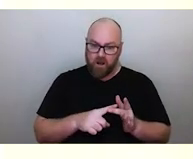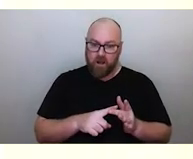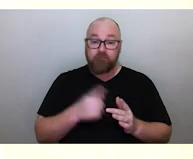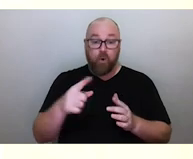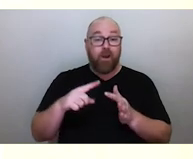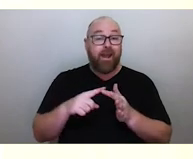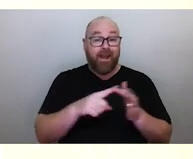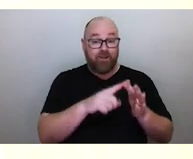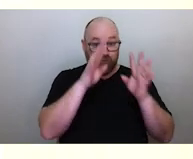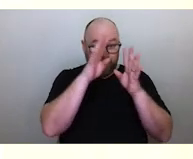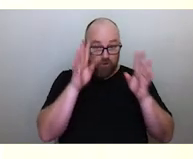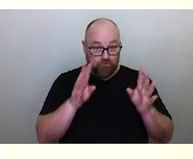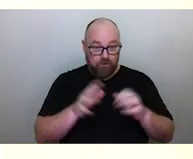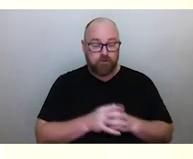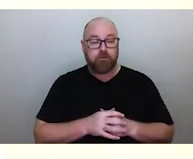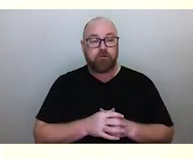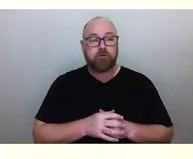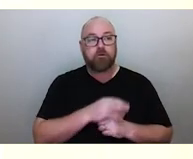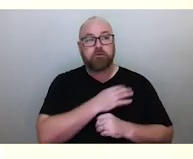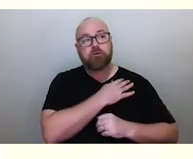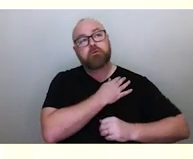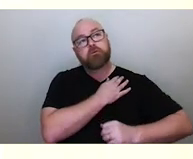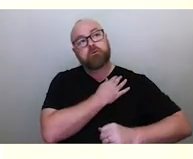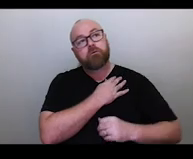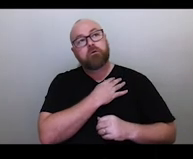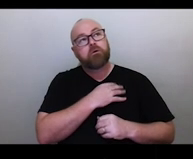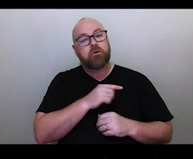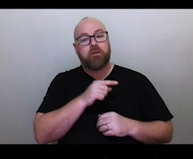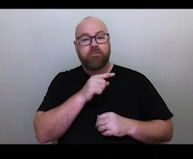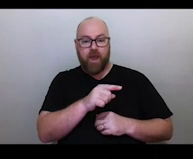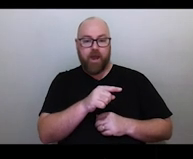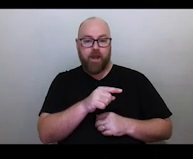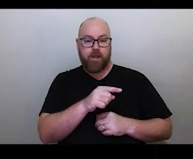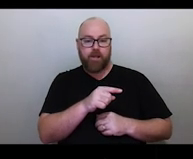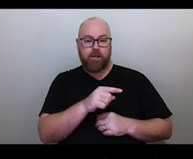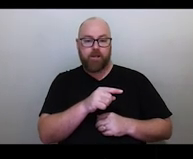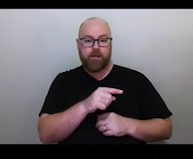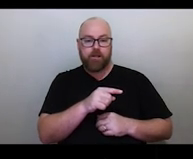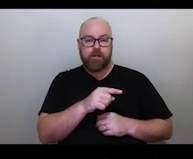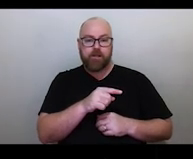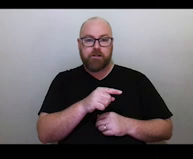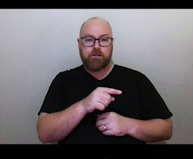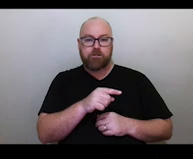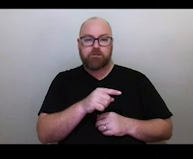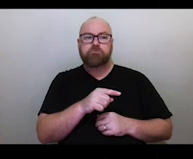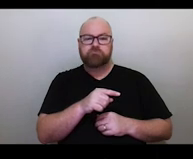as with many parts of the Strait, is that they were going on a major fishing expedition